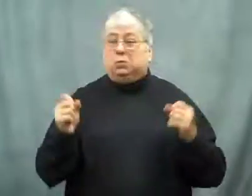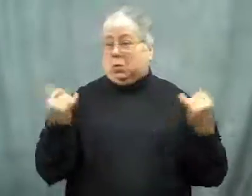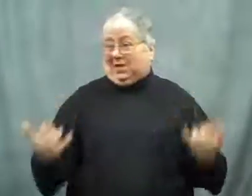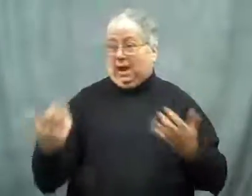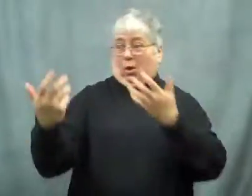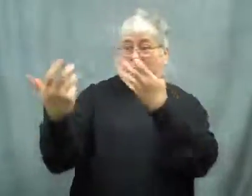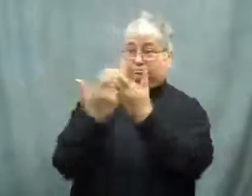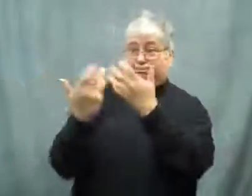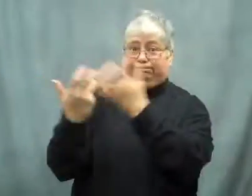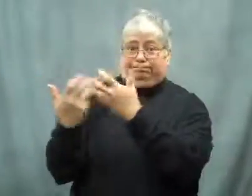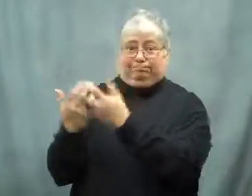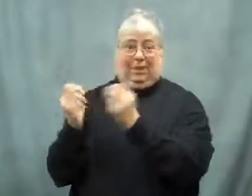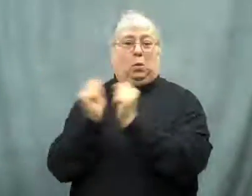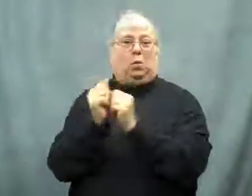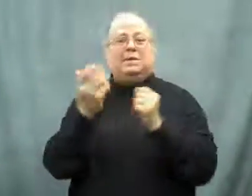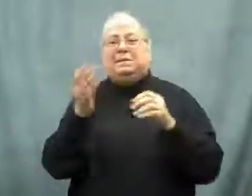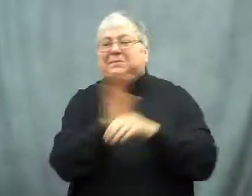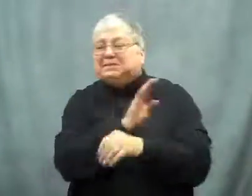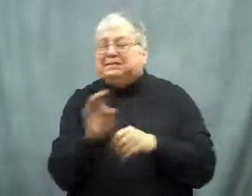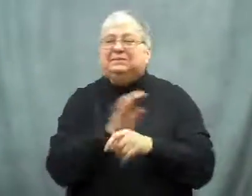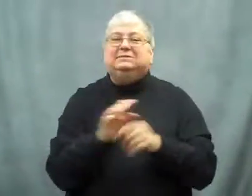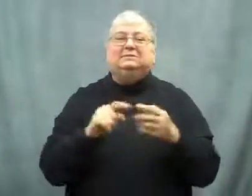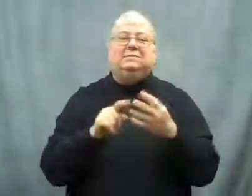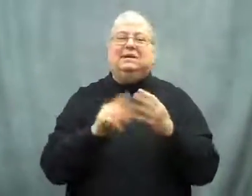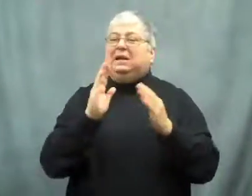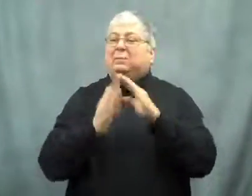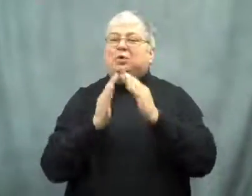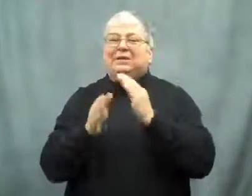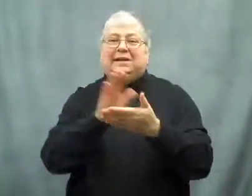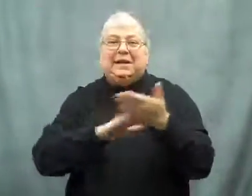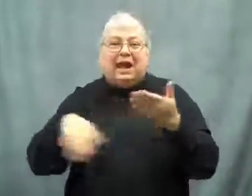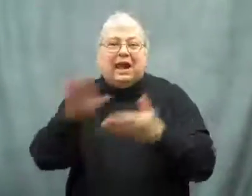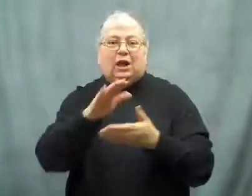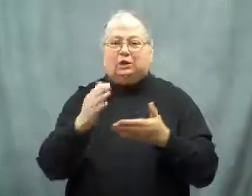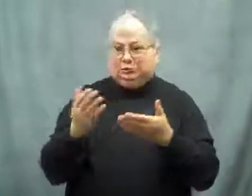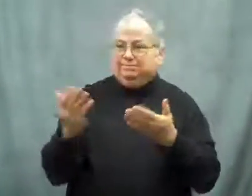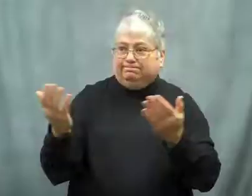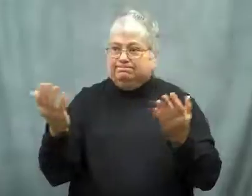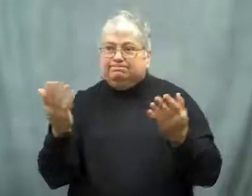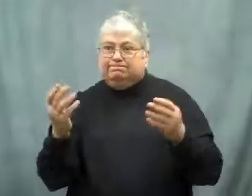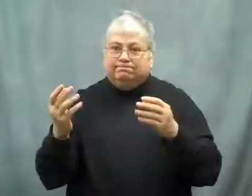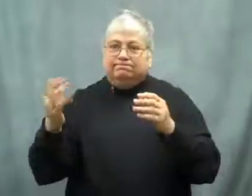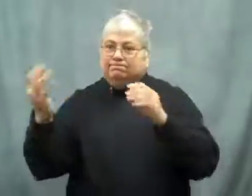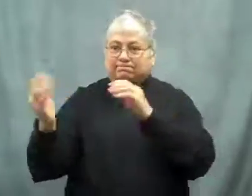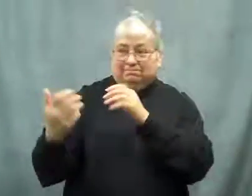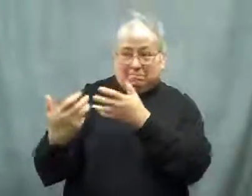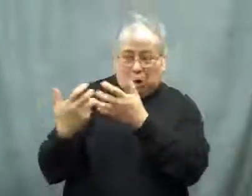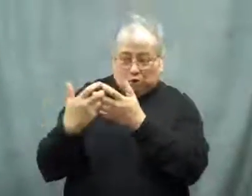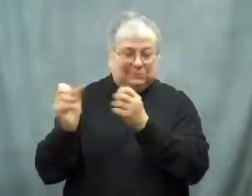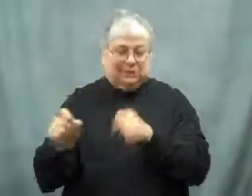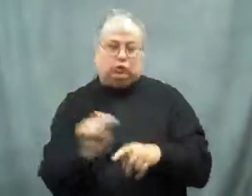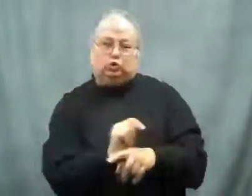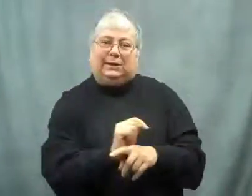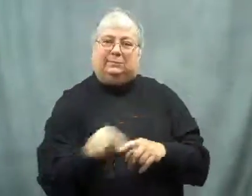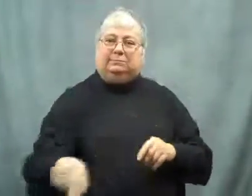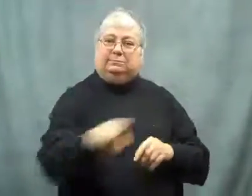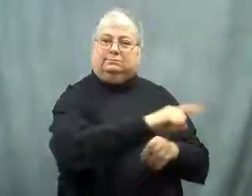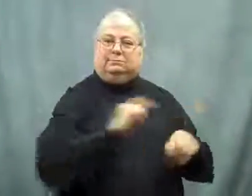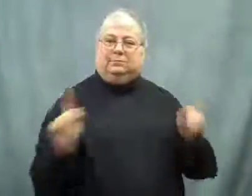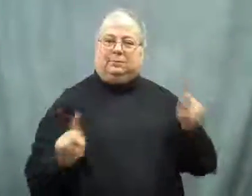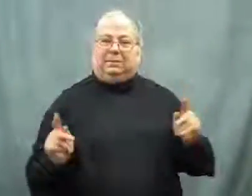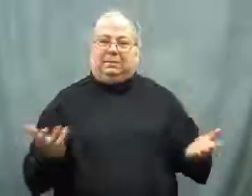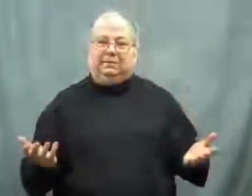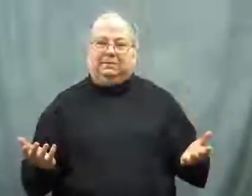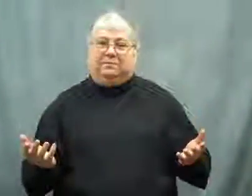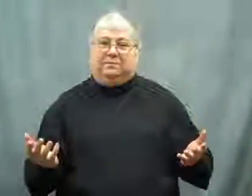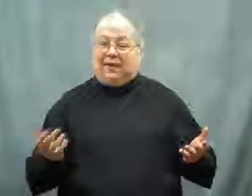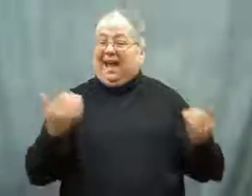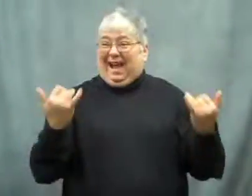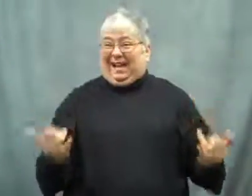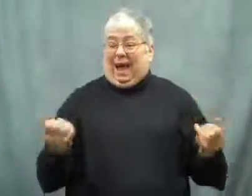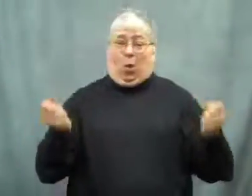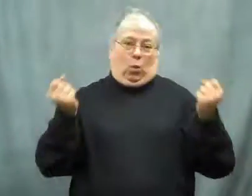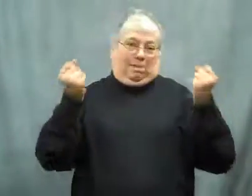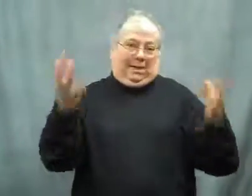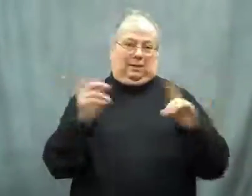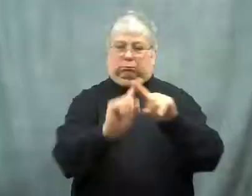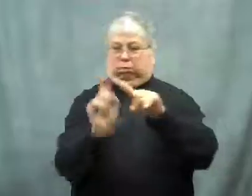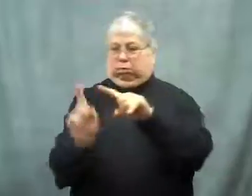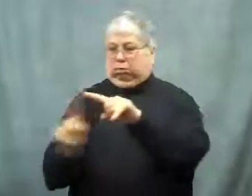There is now a partnership with businesses and community colleges